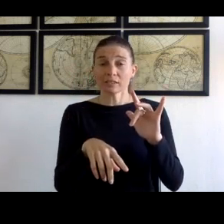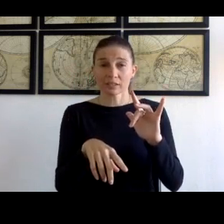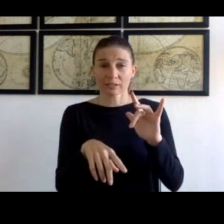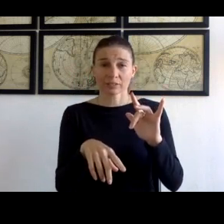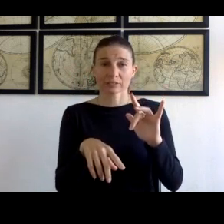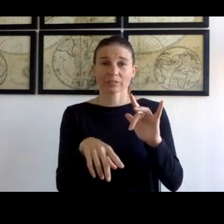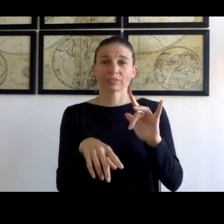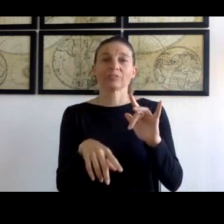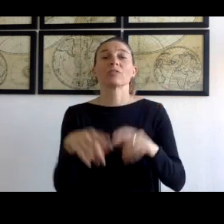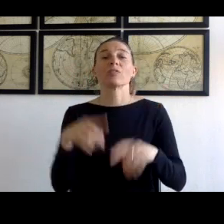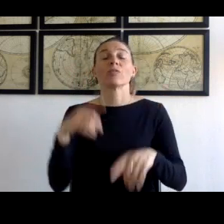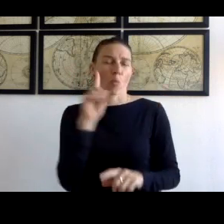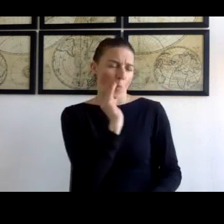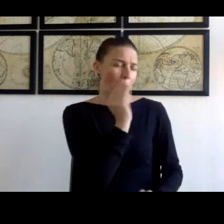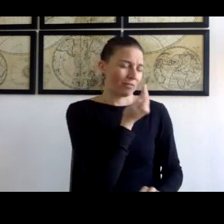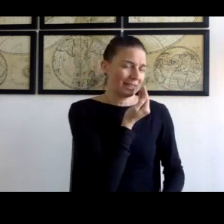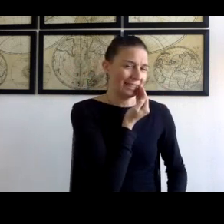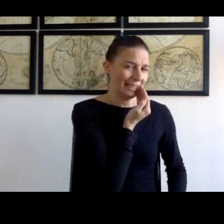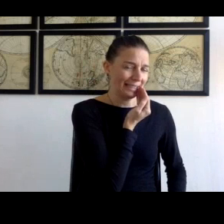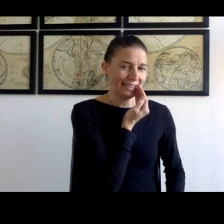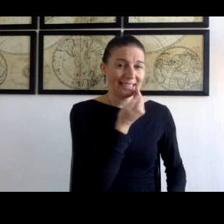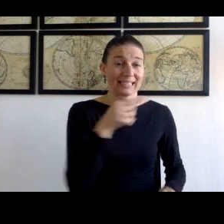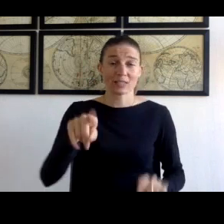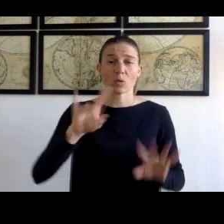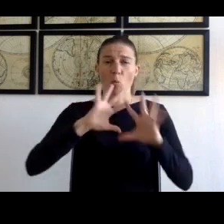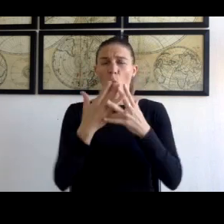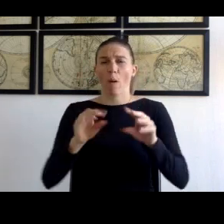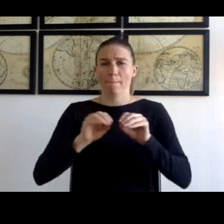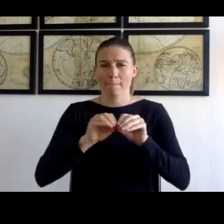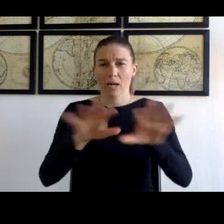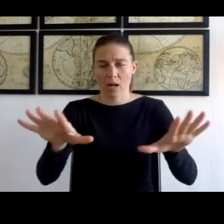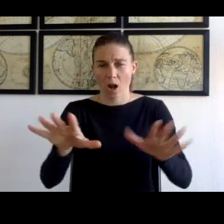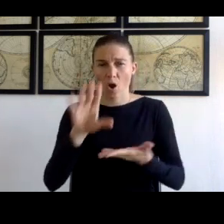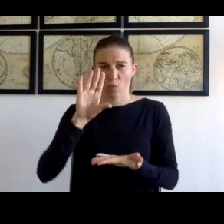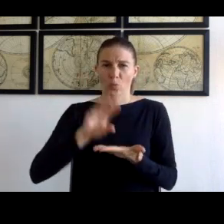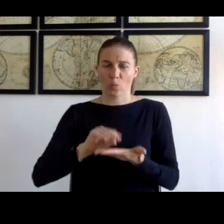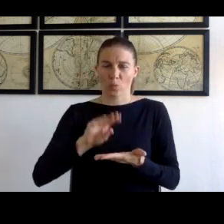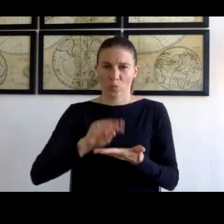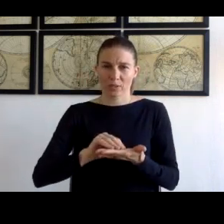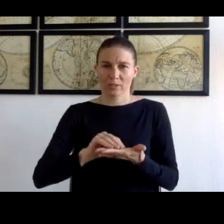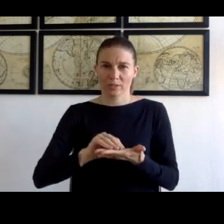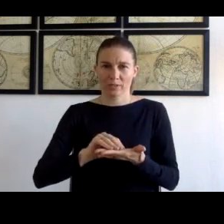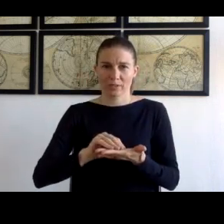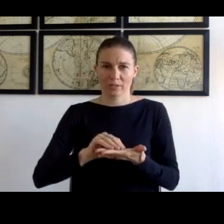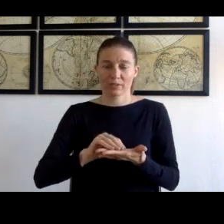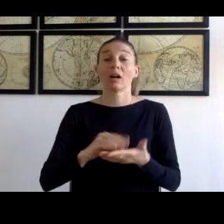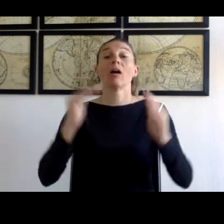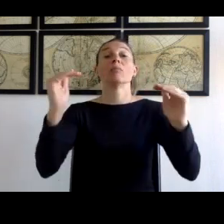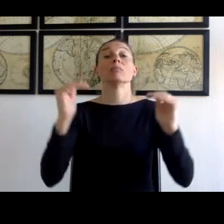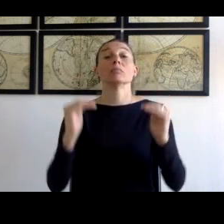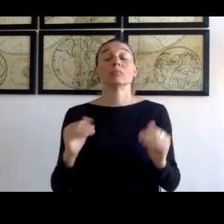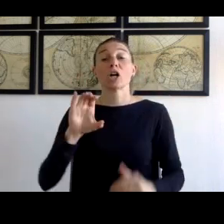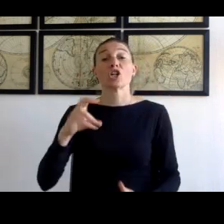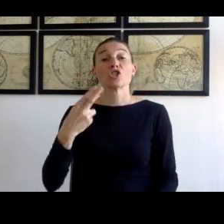for privacy reasons because this webinar is recorded. The chat box is reserved for mainly technical issues.